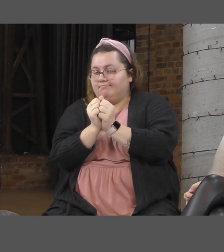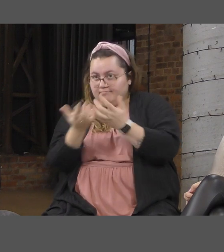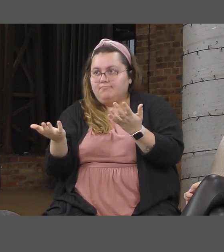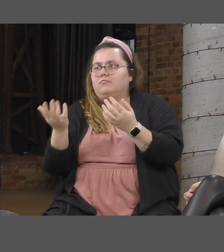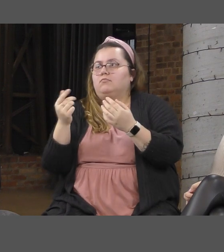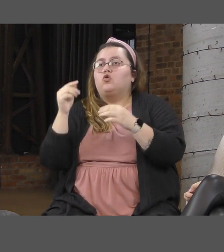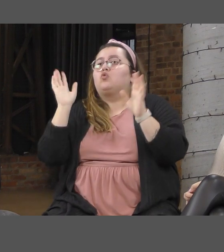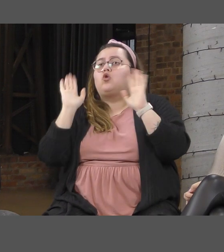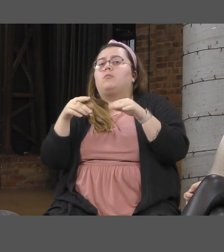And she couldn't find one.